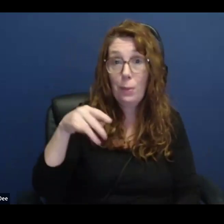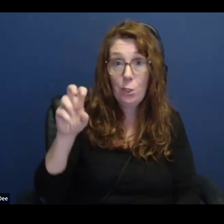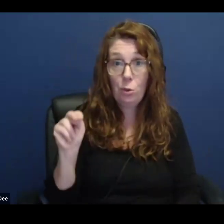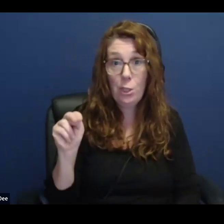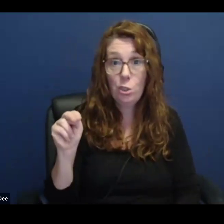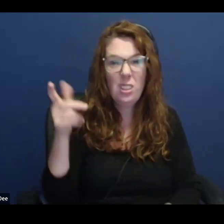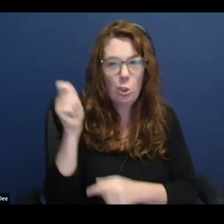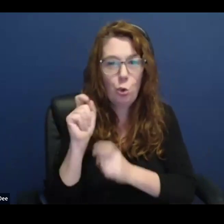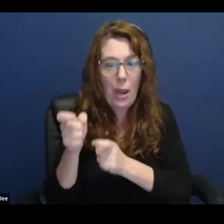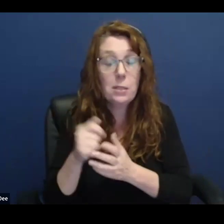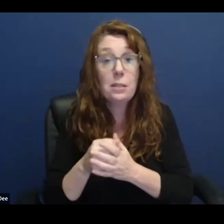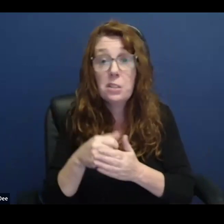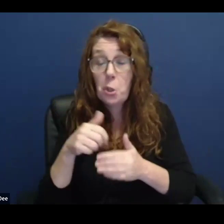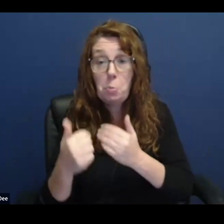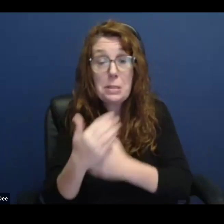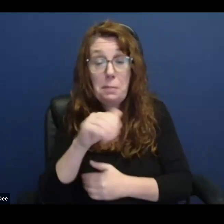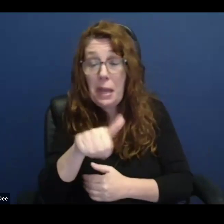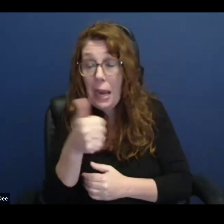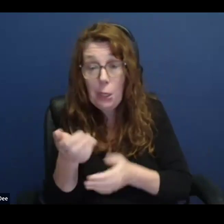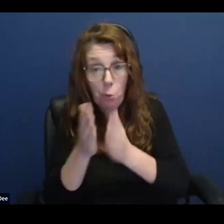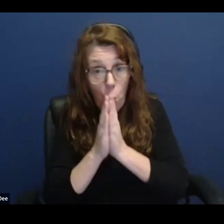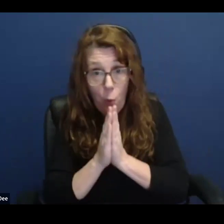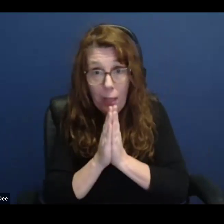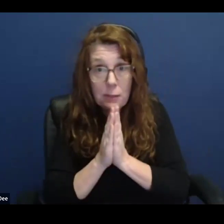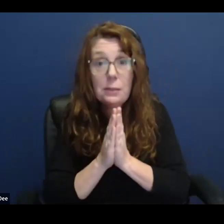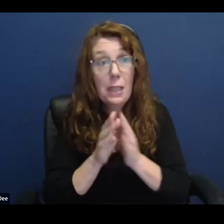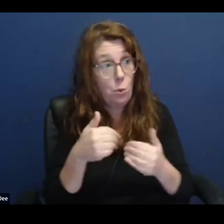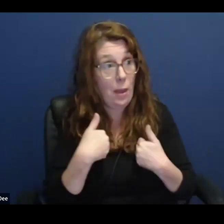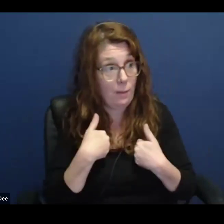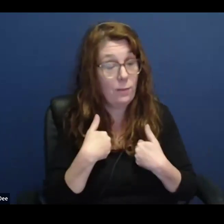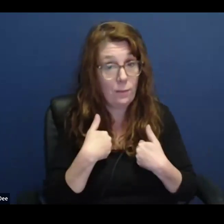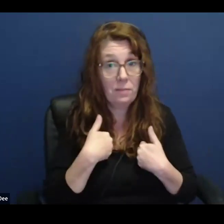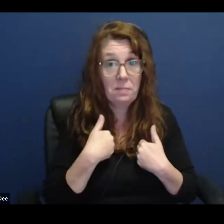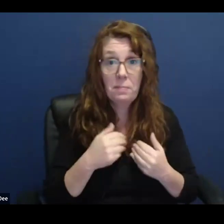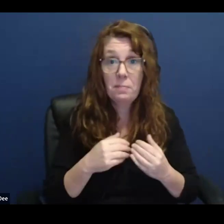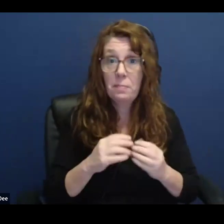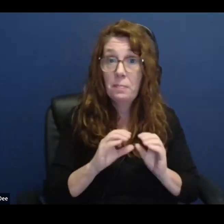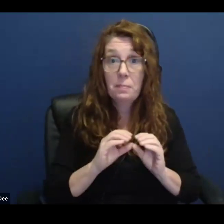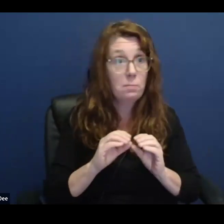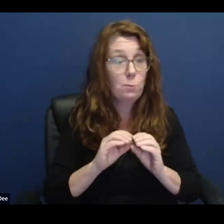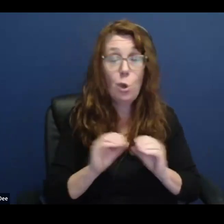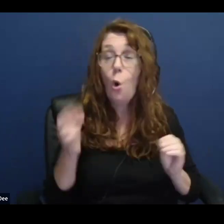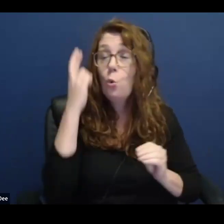please submit any requests for repatriation grants that you may have. There's no reason to delay